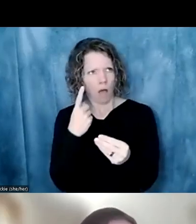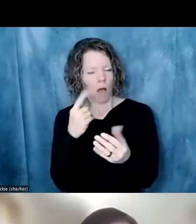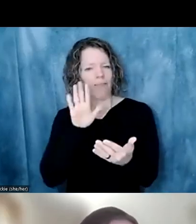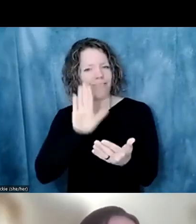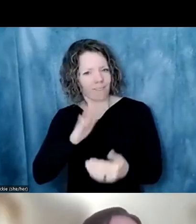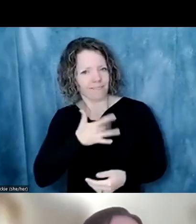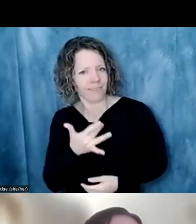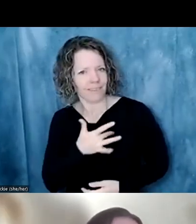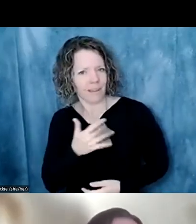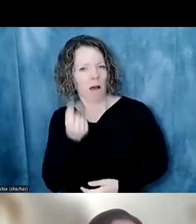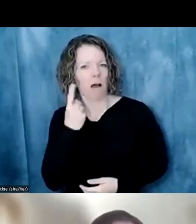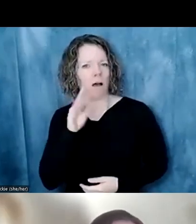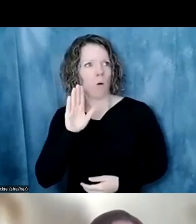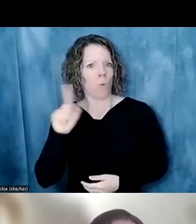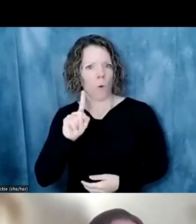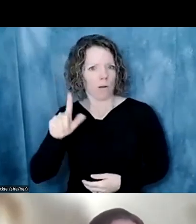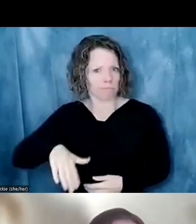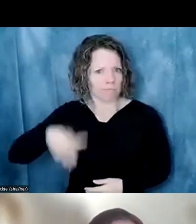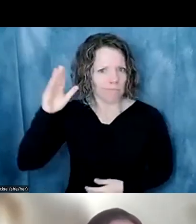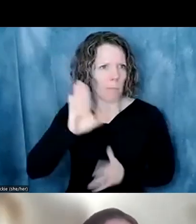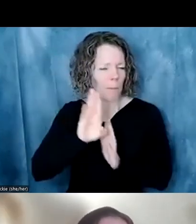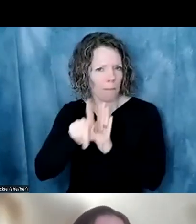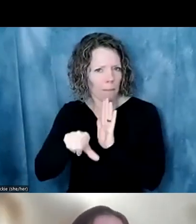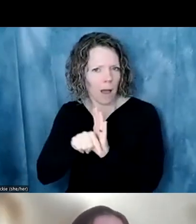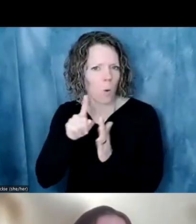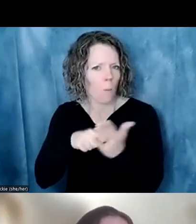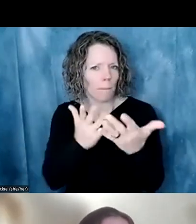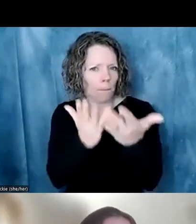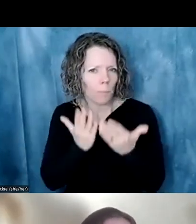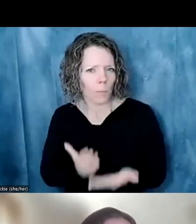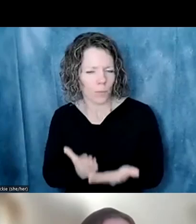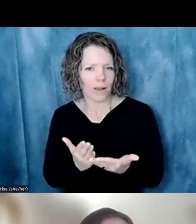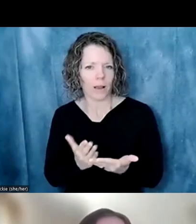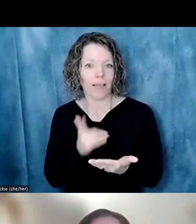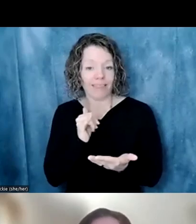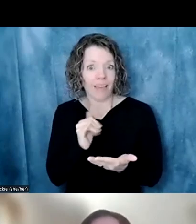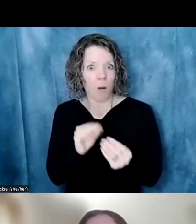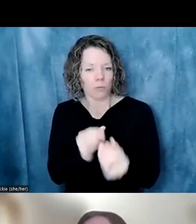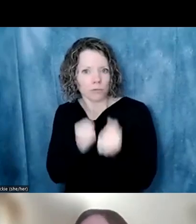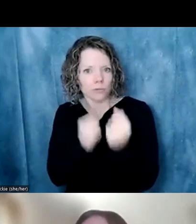depending on the quality of that peer to peer support relationship, the level of “unacceptable